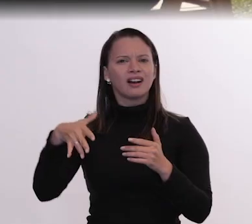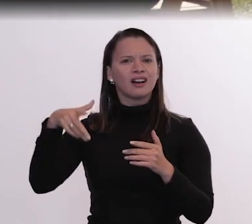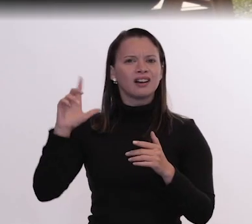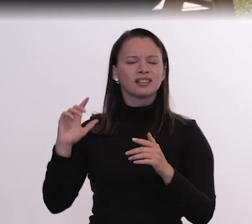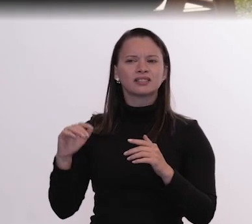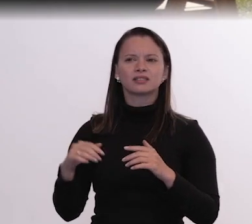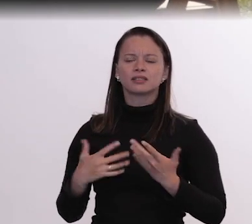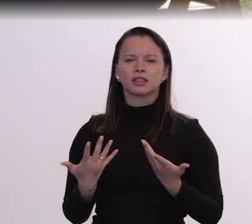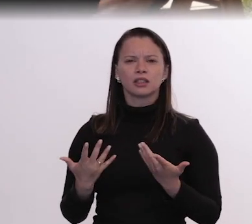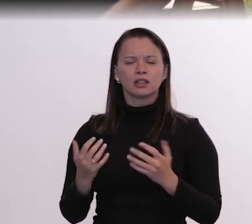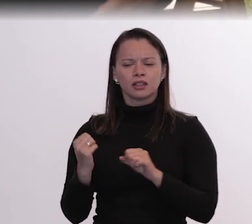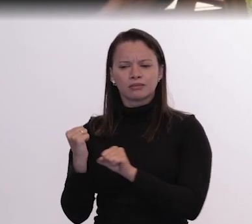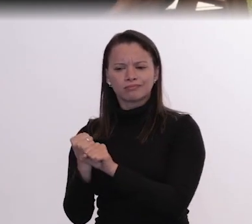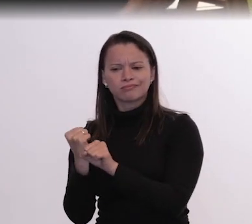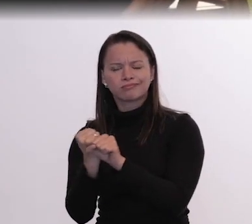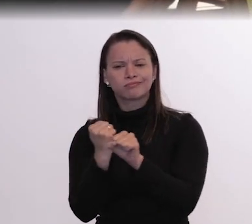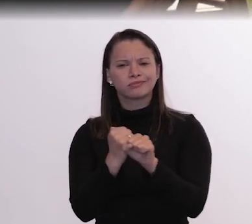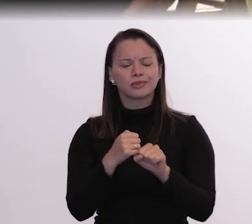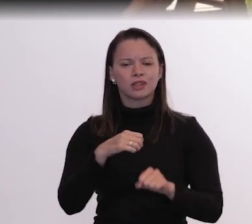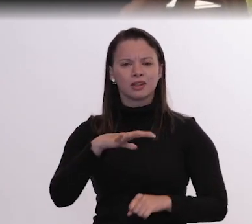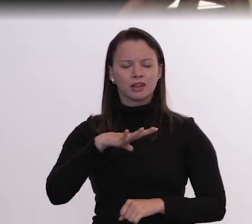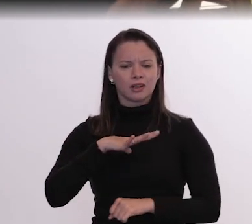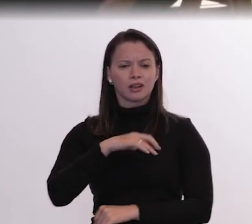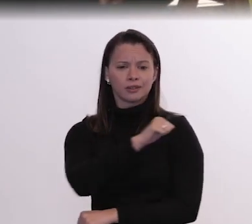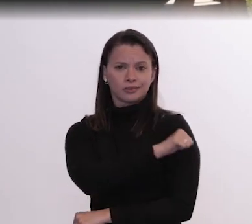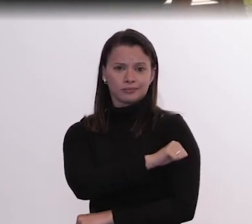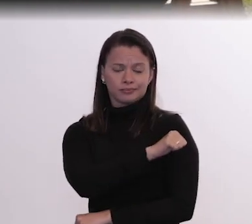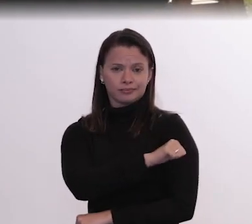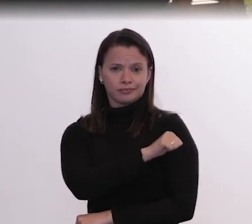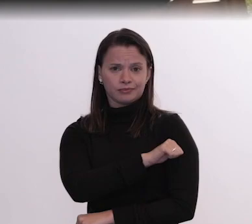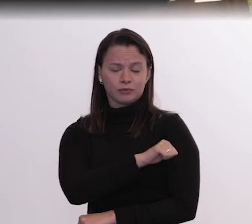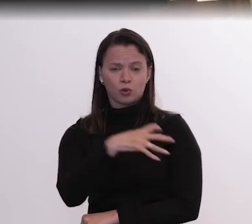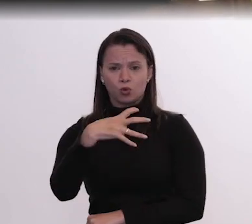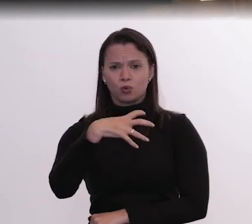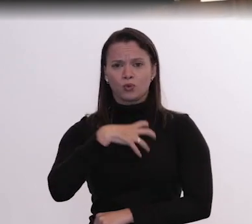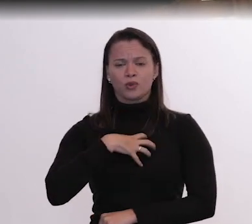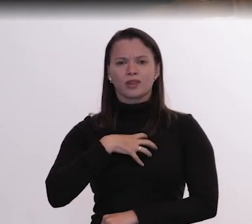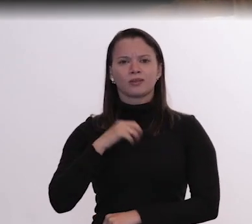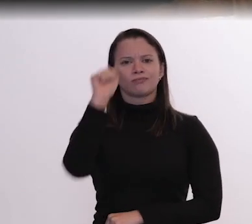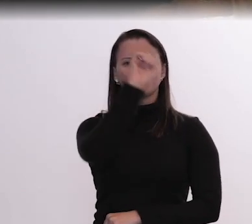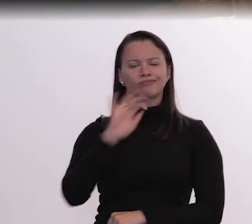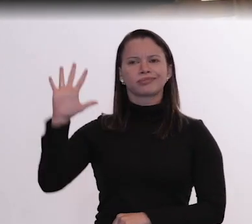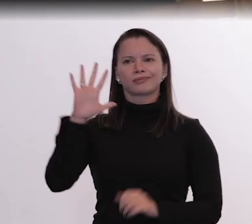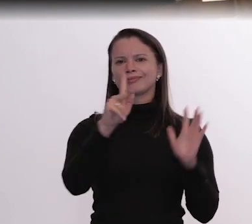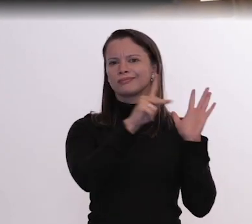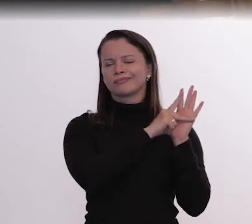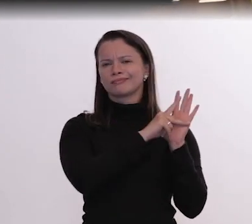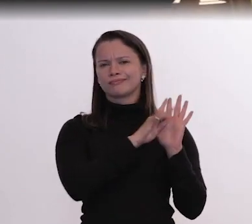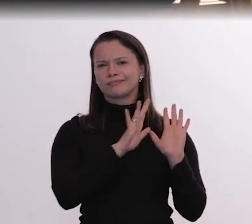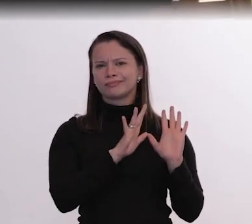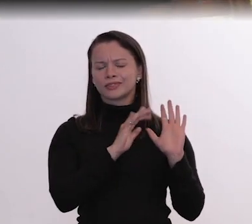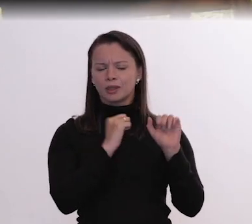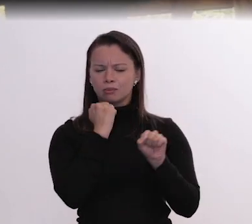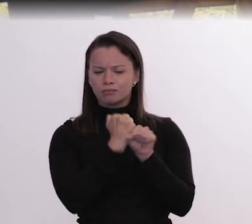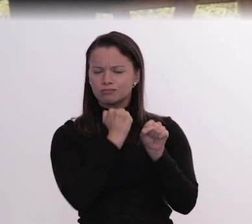to transform Rio de Janeiro into a European city. And over time, what happened was